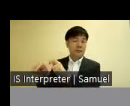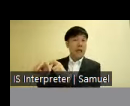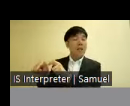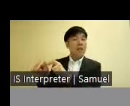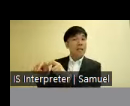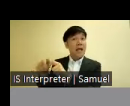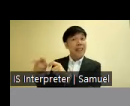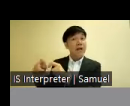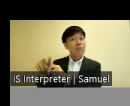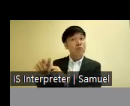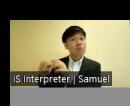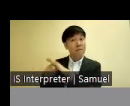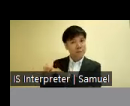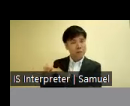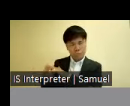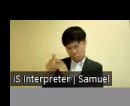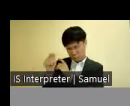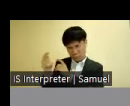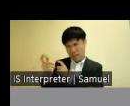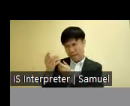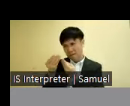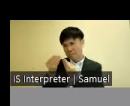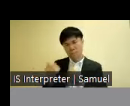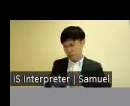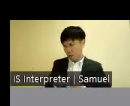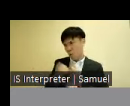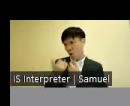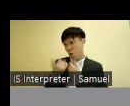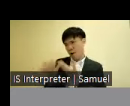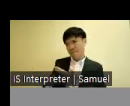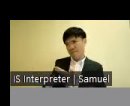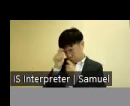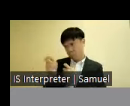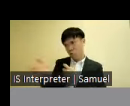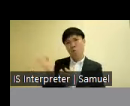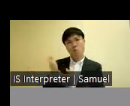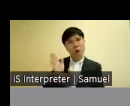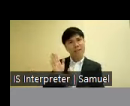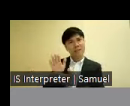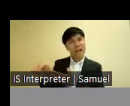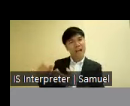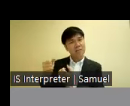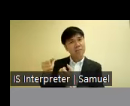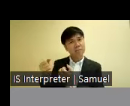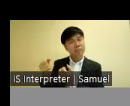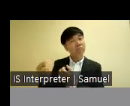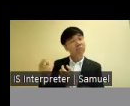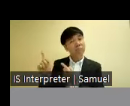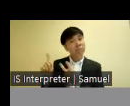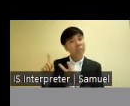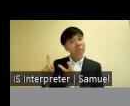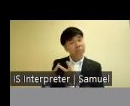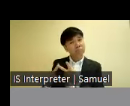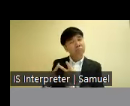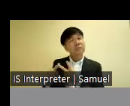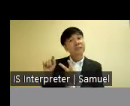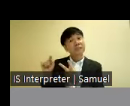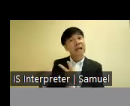refugee rights are strengthened and good capacity to address the situation and accessibility